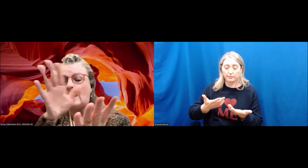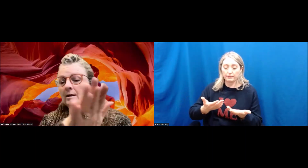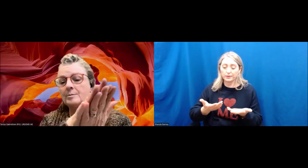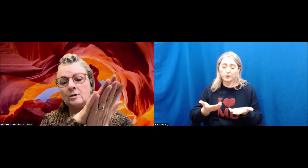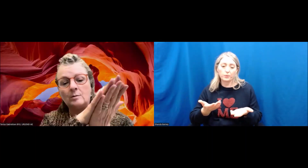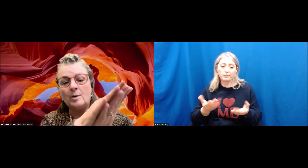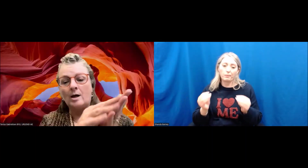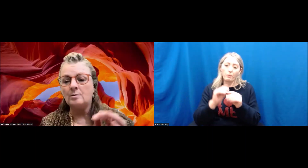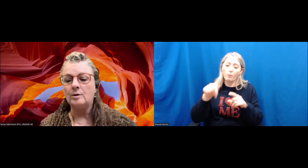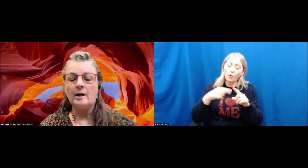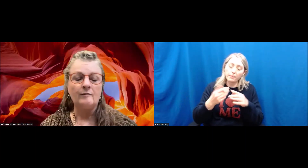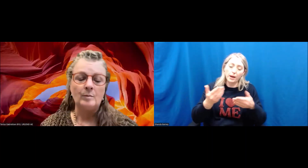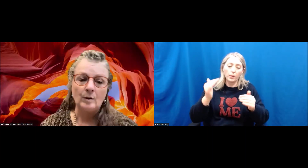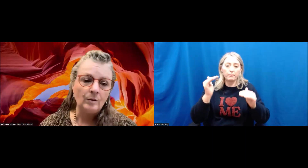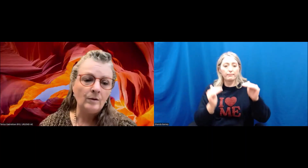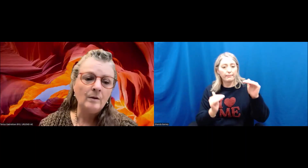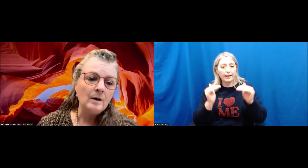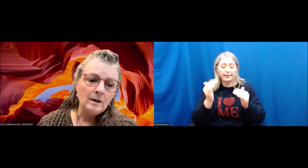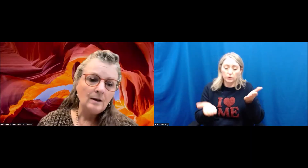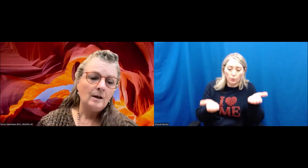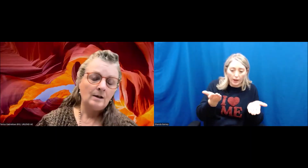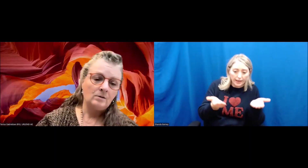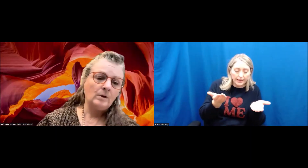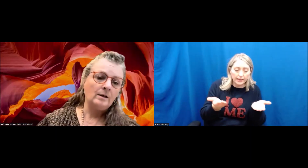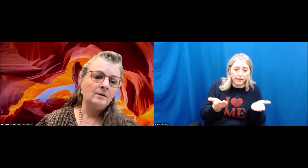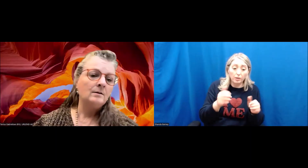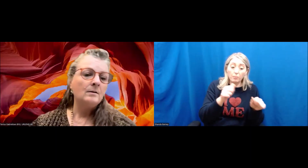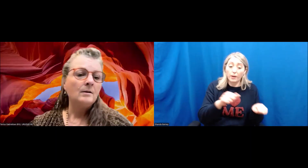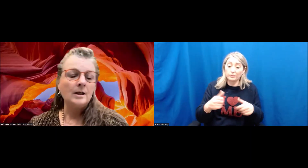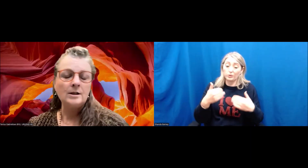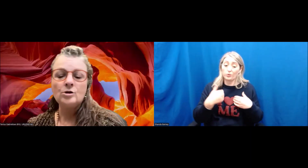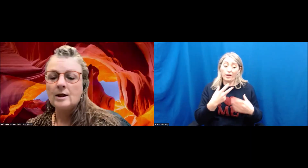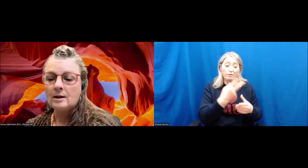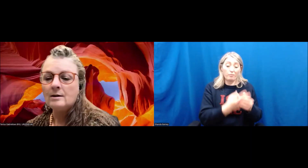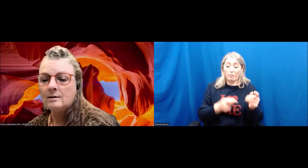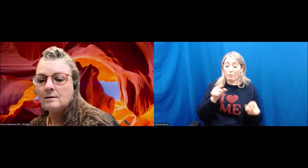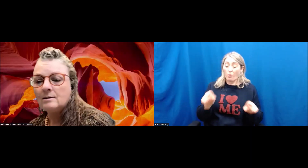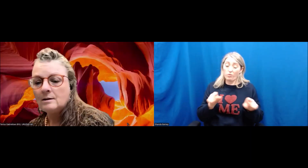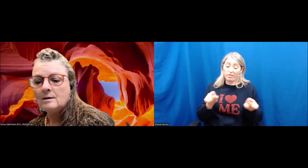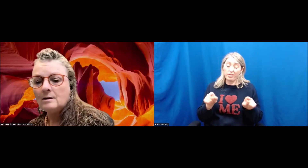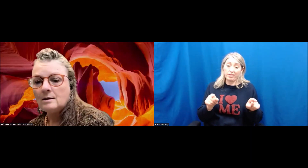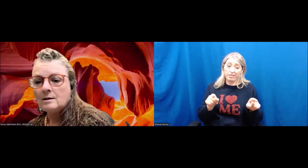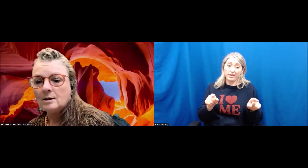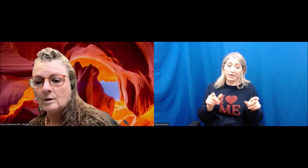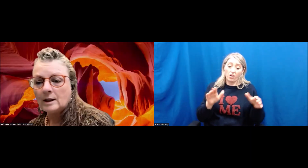absolutely possible to have both as well. It's tricky. You really